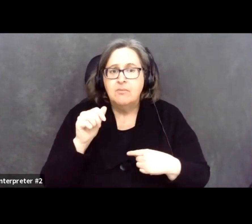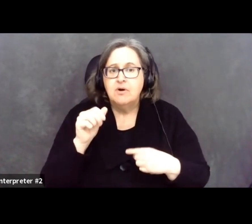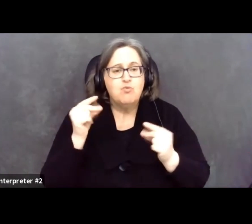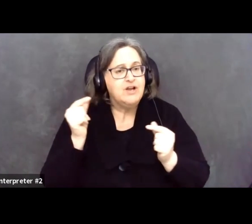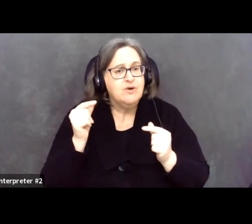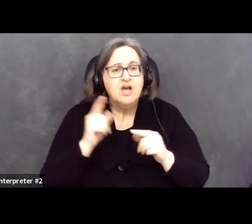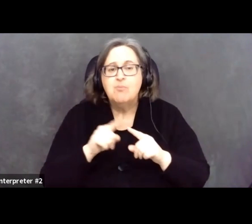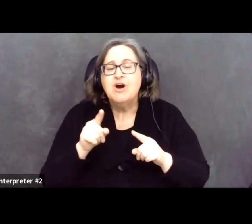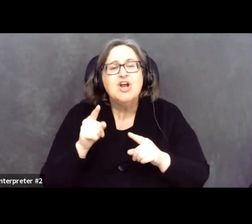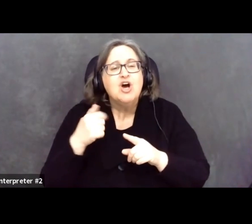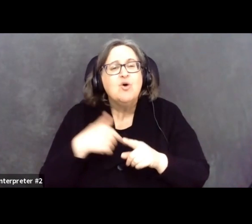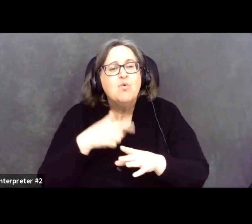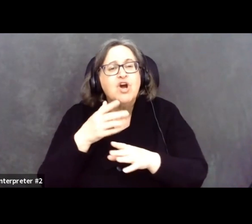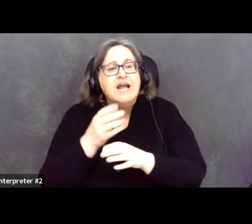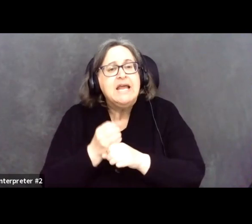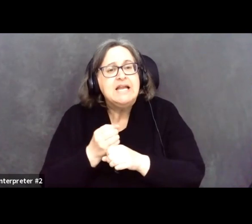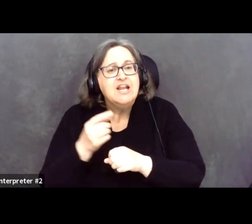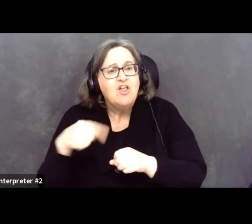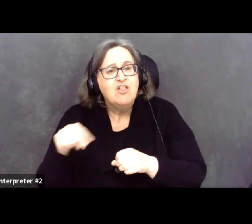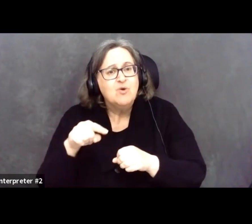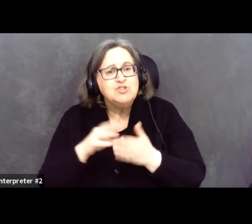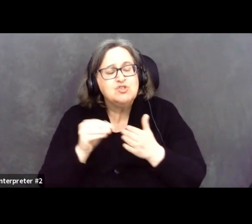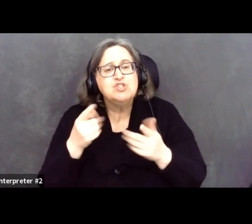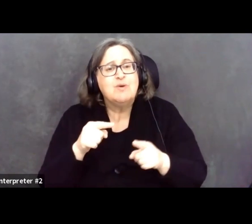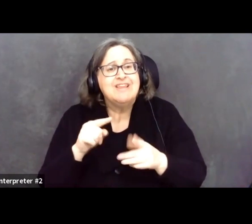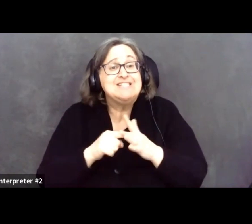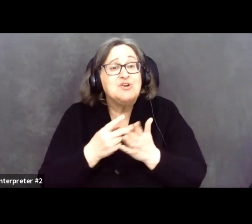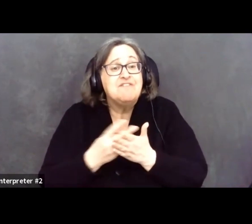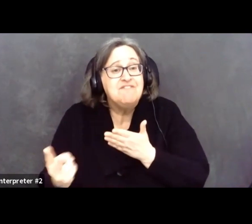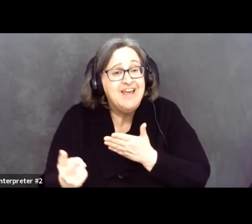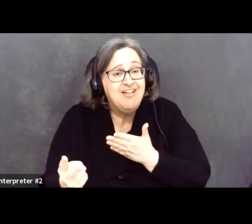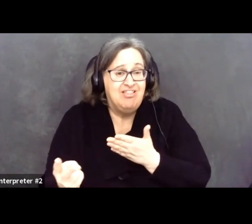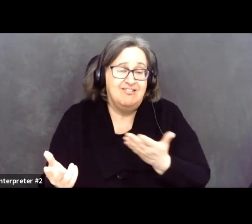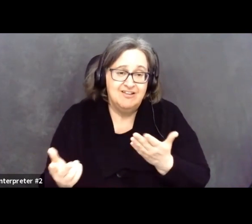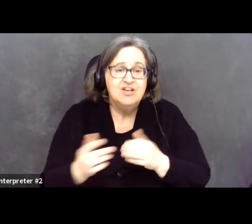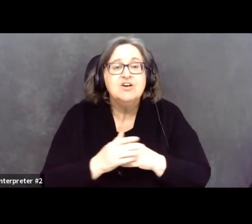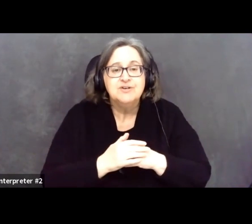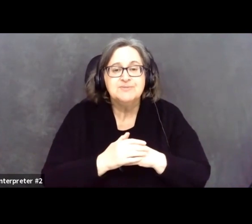until they are starting to fail in school. There is a lot to that. There is a lot.